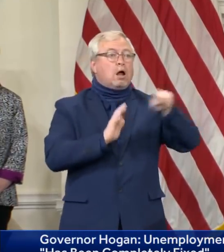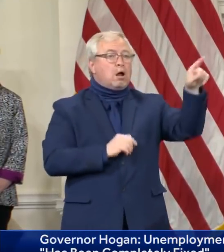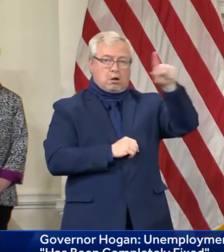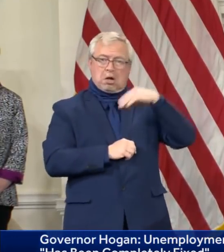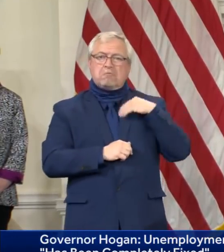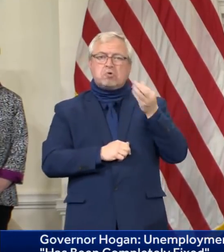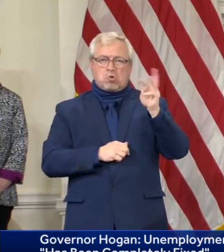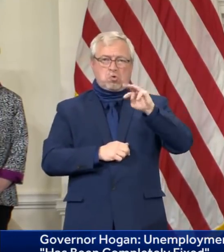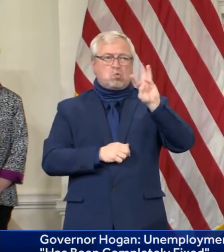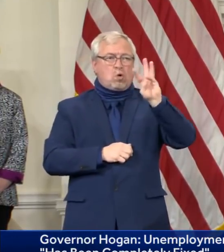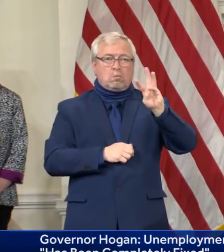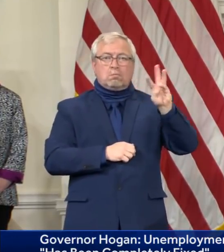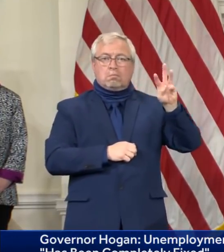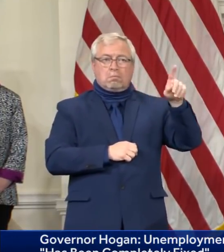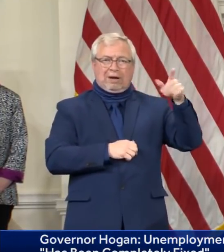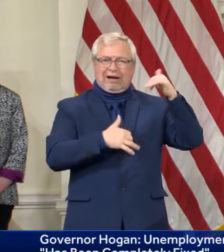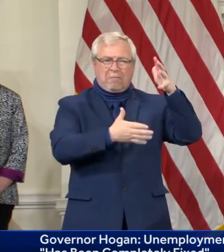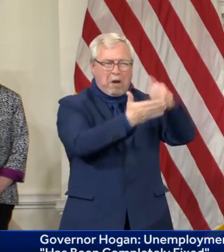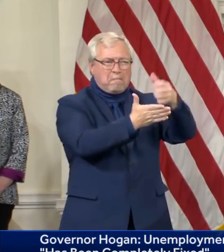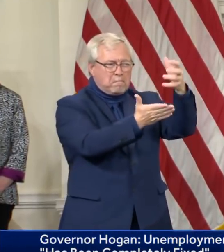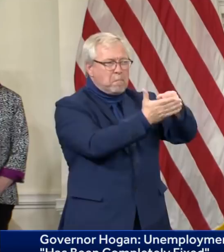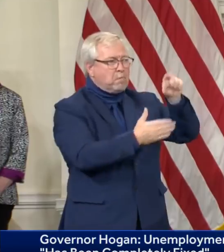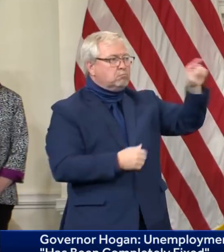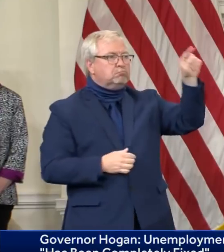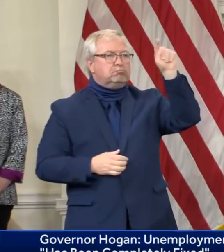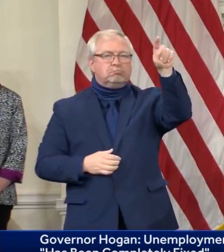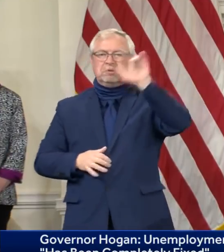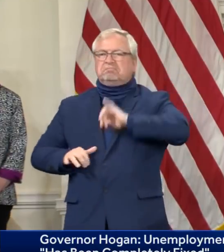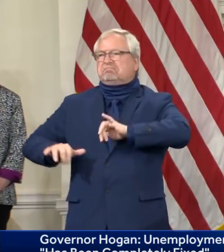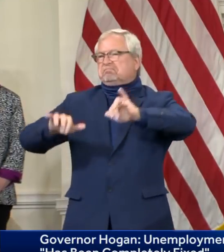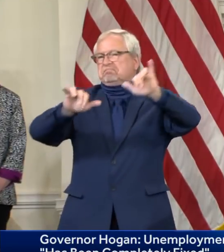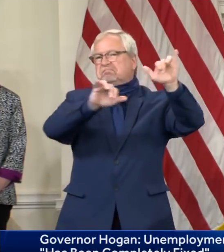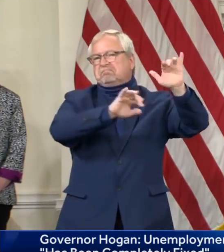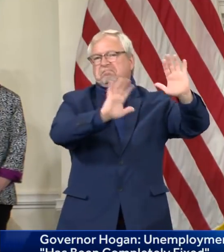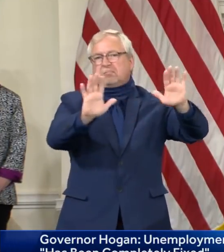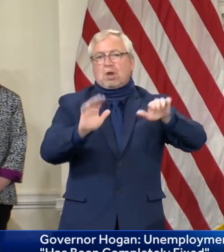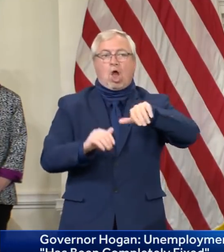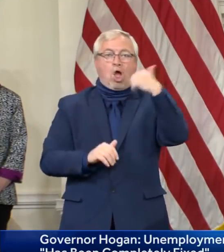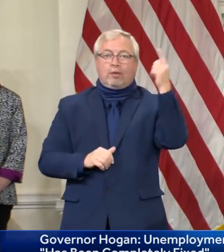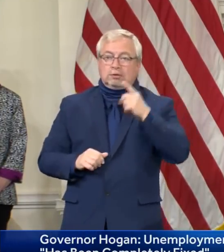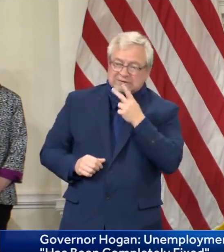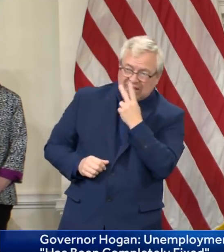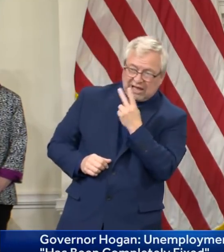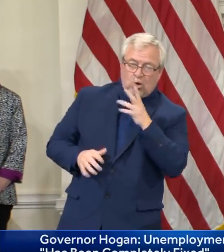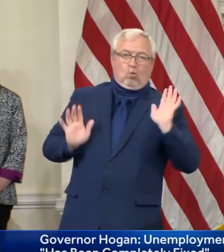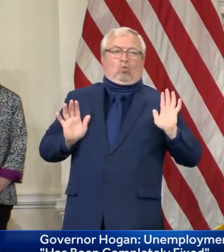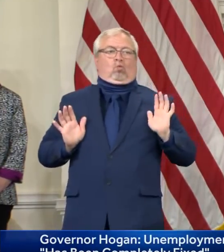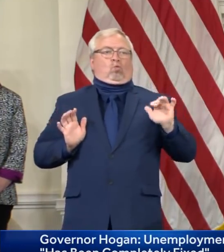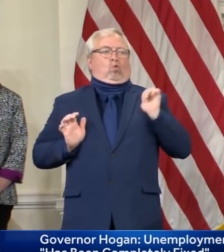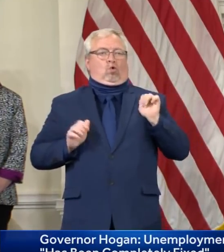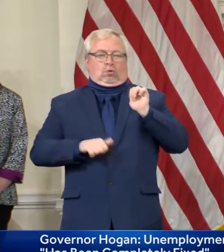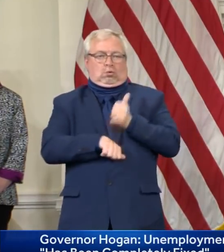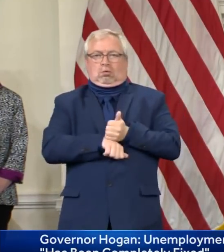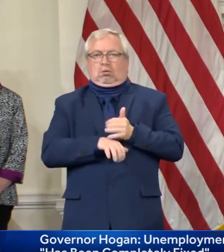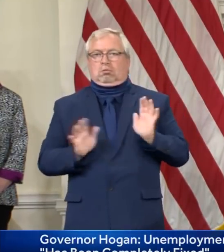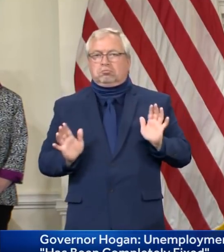COUPLE OF STATES TRIED TO DO IT. THEY ARE STILL DOWN AND STILL HAD TO GET IT FUNCTIONING AT ALL.